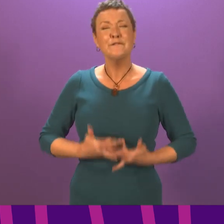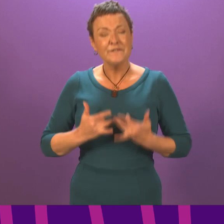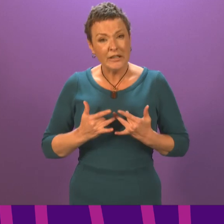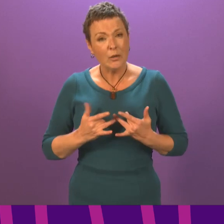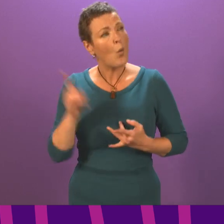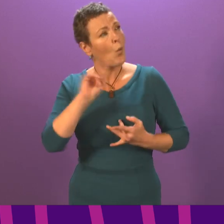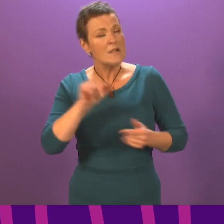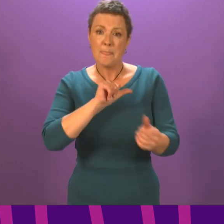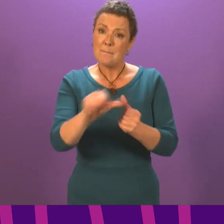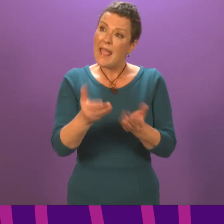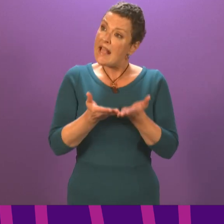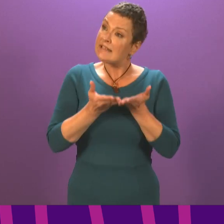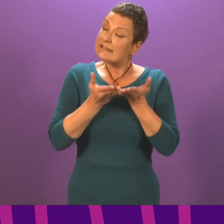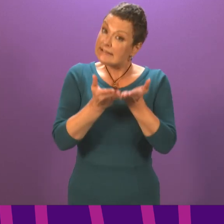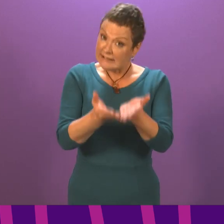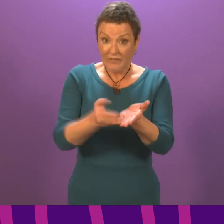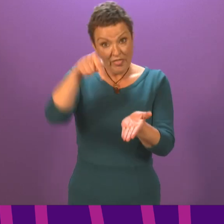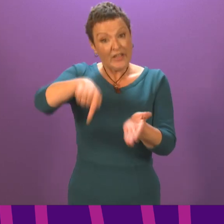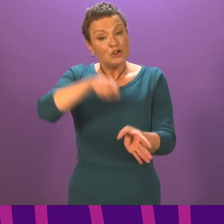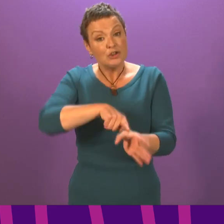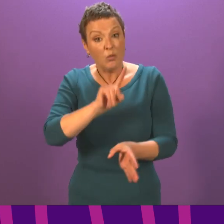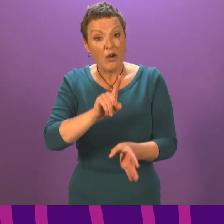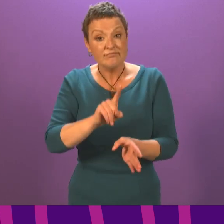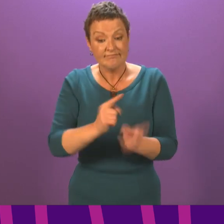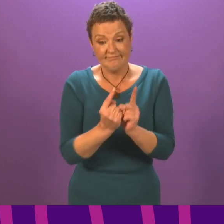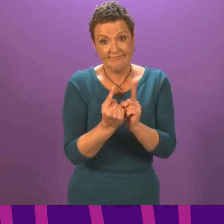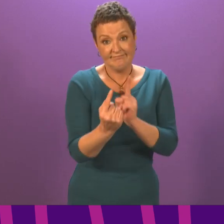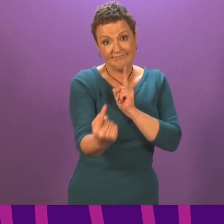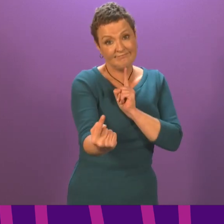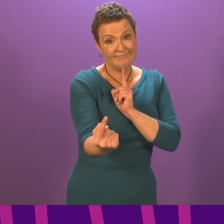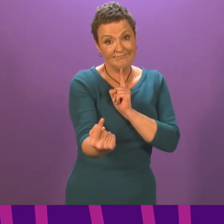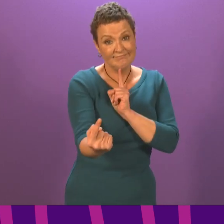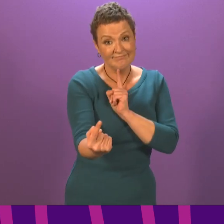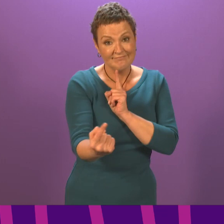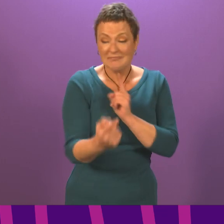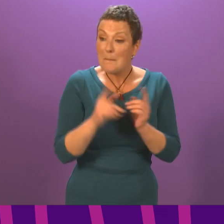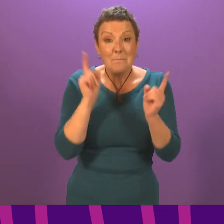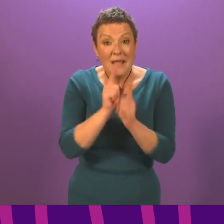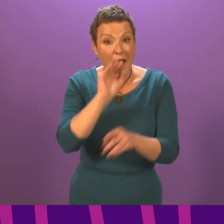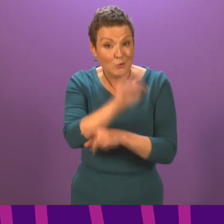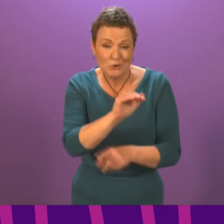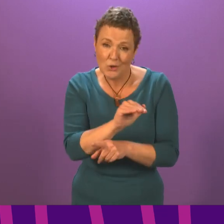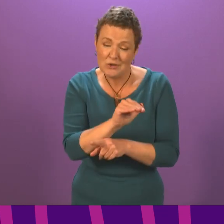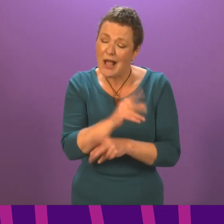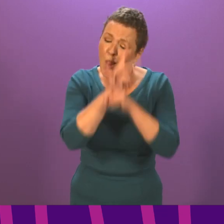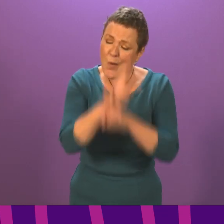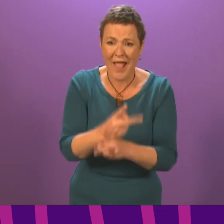give our family and friends this year is, if at all possible, to keep our distance, meet outdoors, if at all, and keep one another safe.